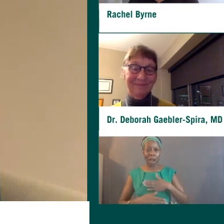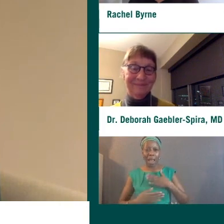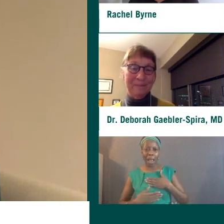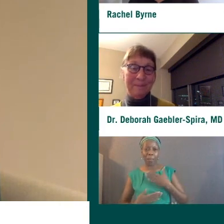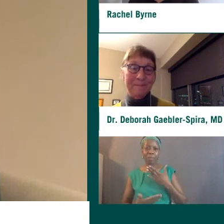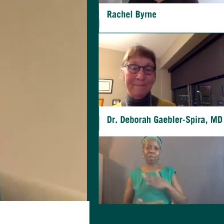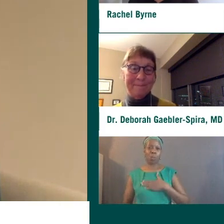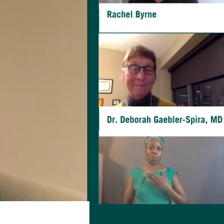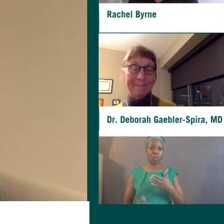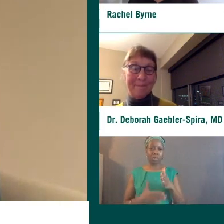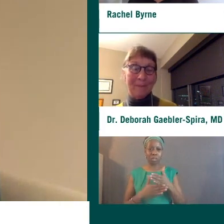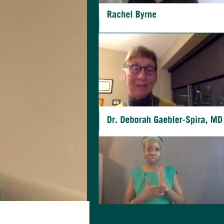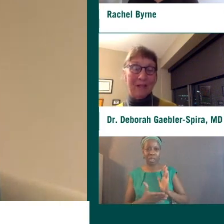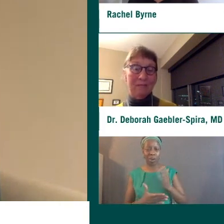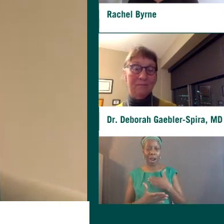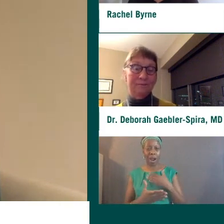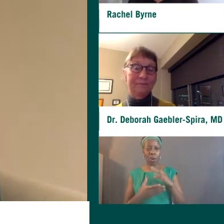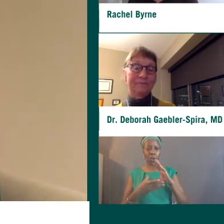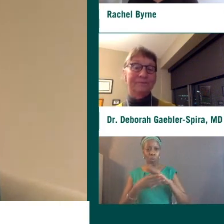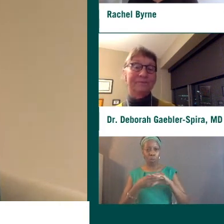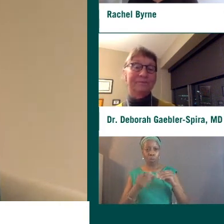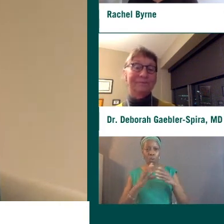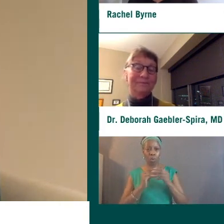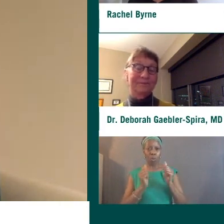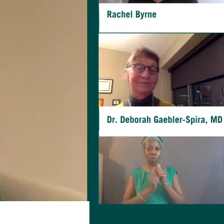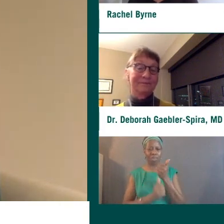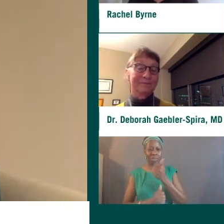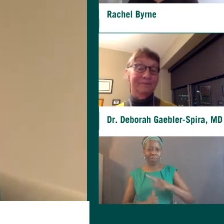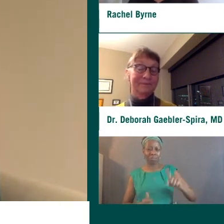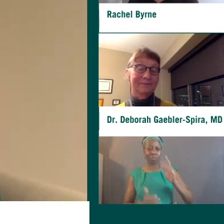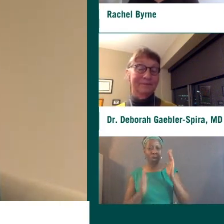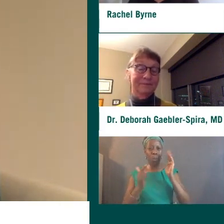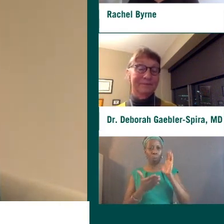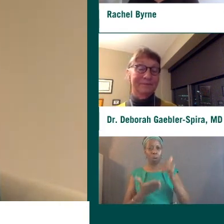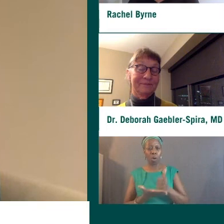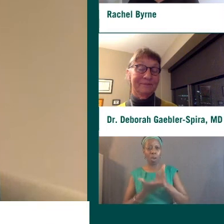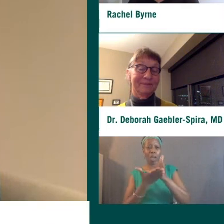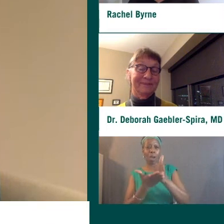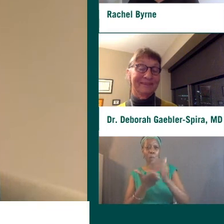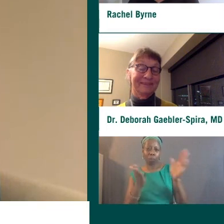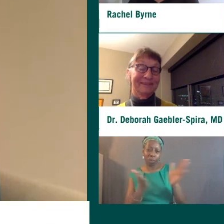with anyone, and hopefully it'll be of help and encouragement to some other families.